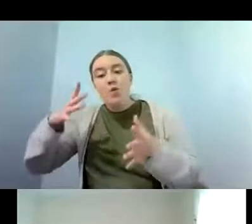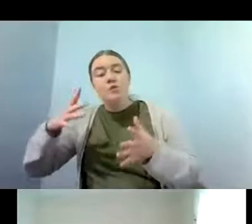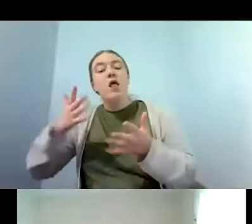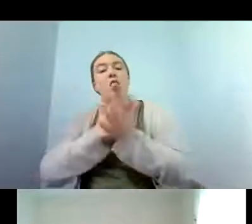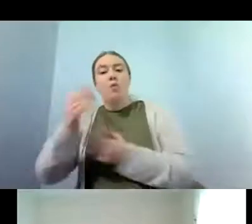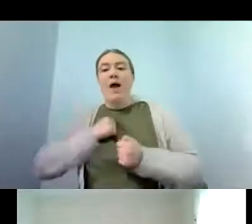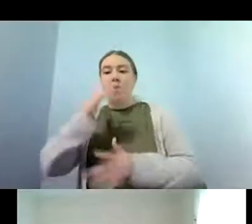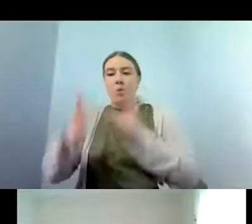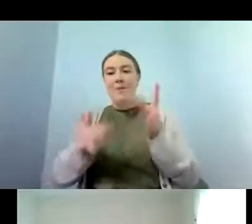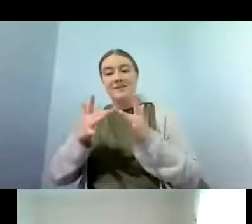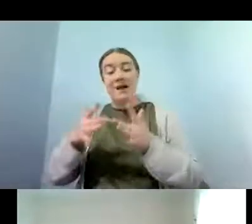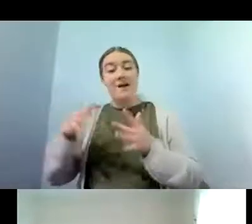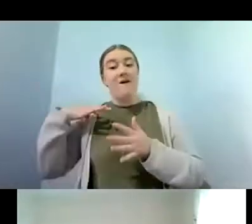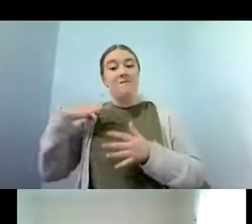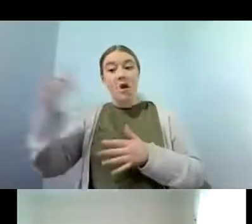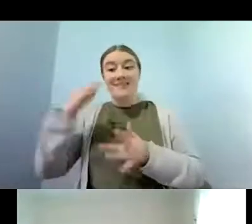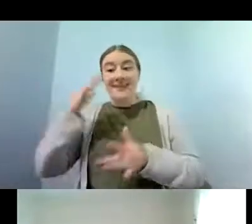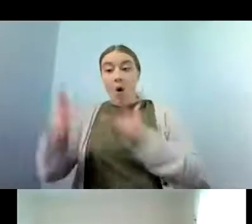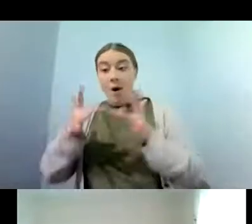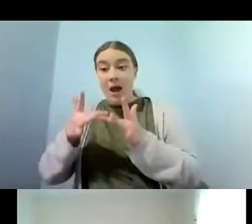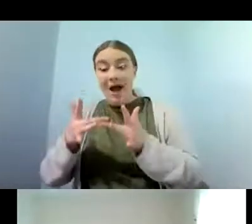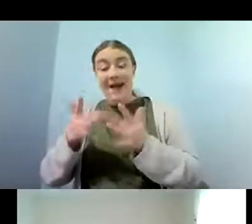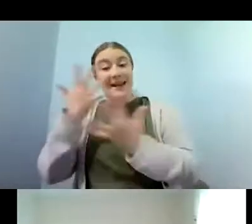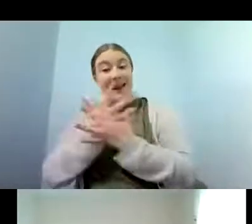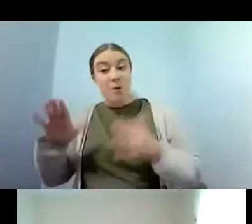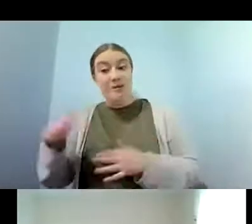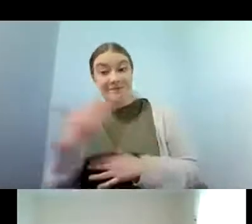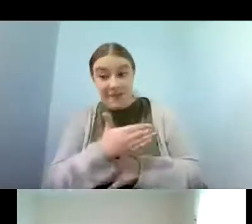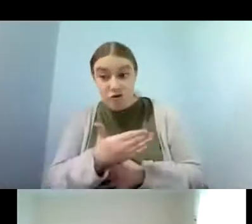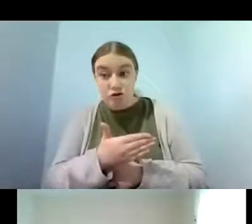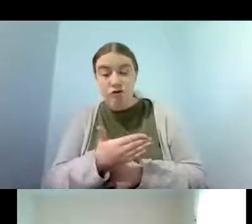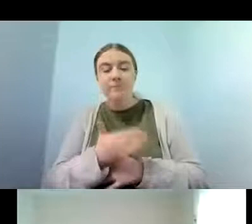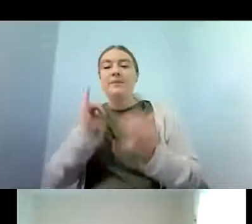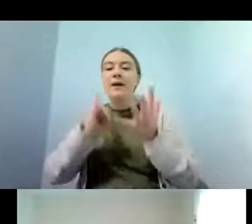and volunteering online by counting fish and steph is going to post a link to this